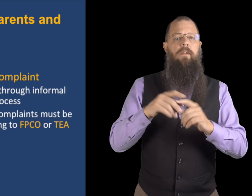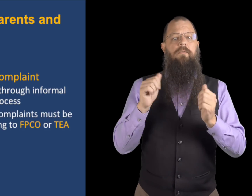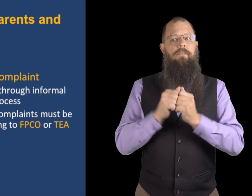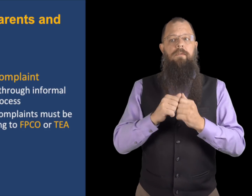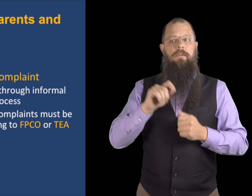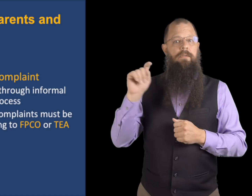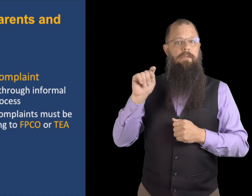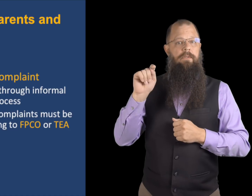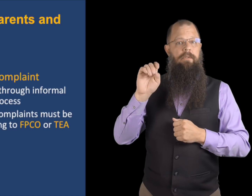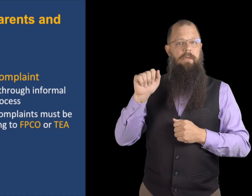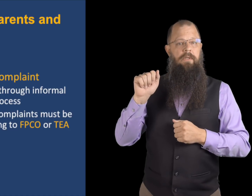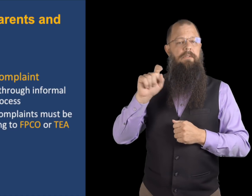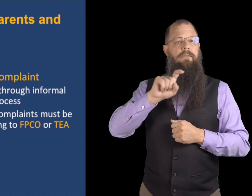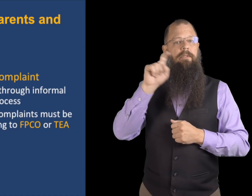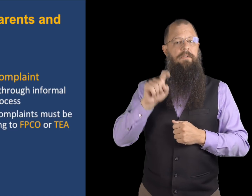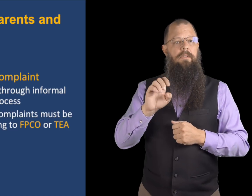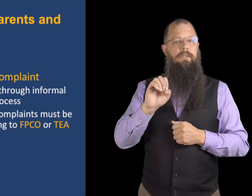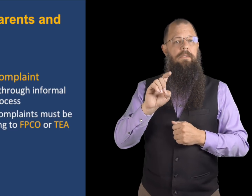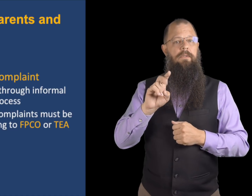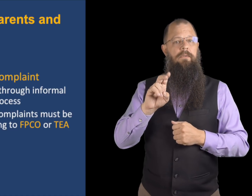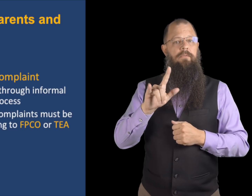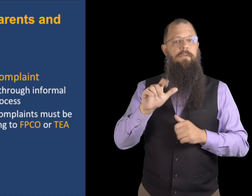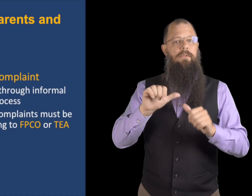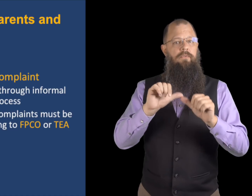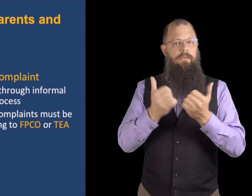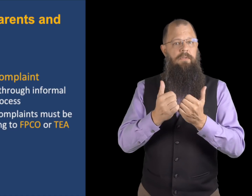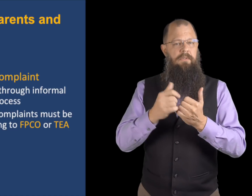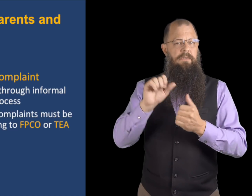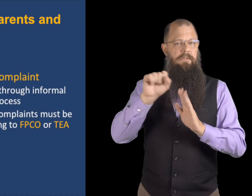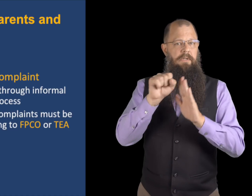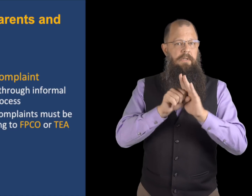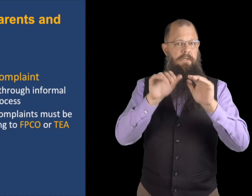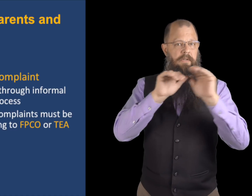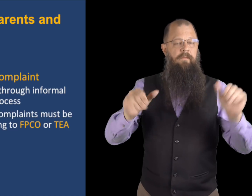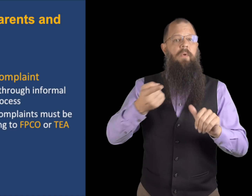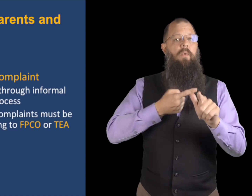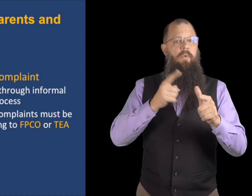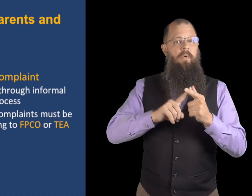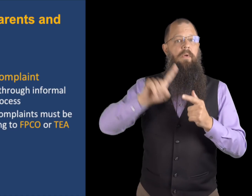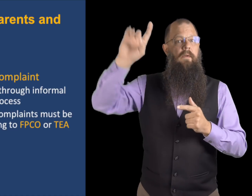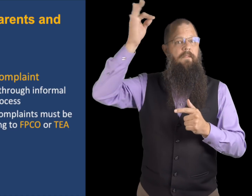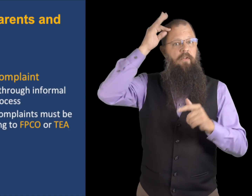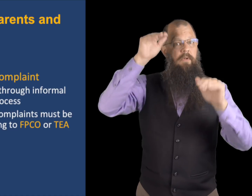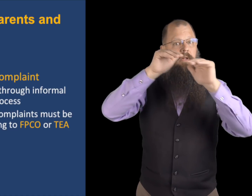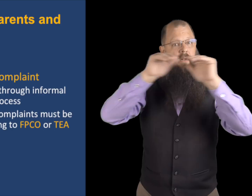file in writing to TEA, the Texas Education Agency at the state level, or